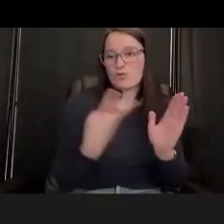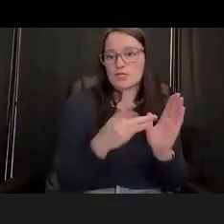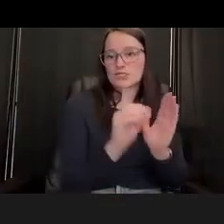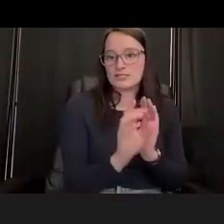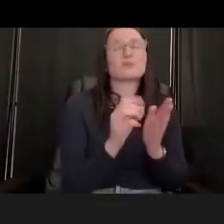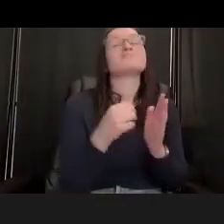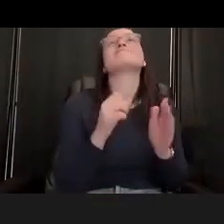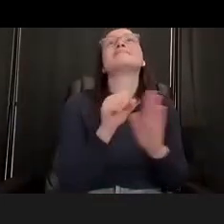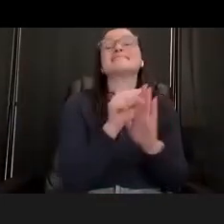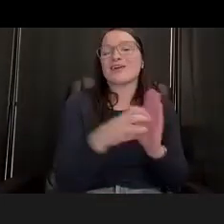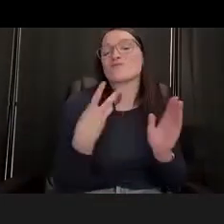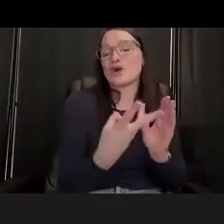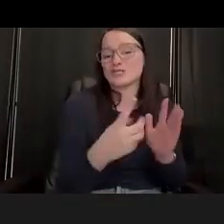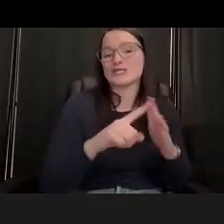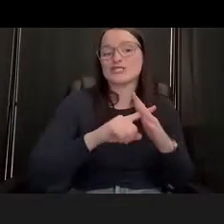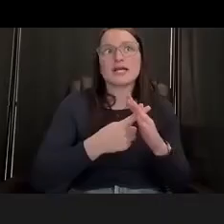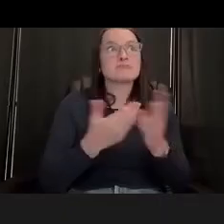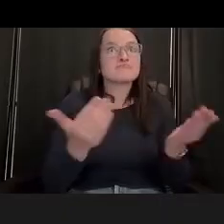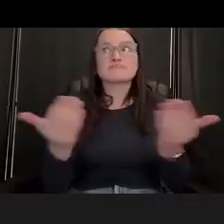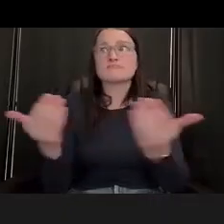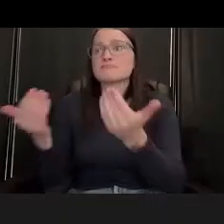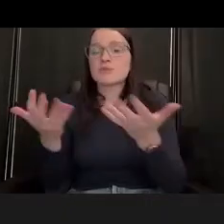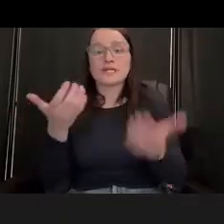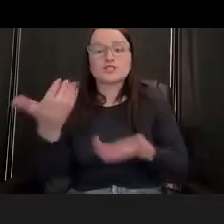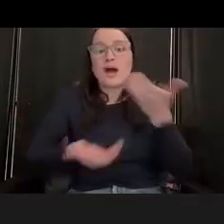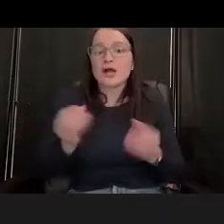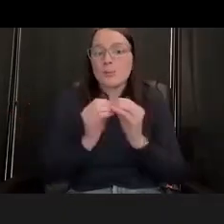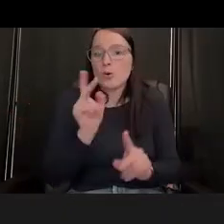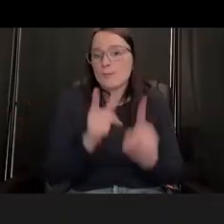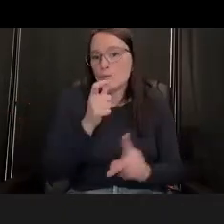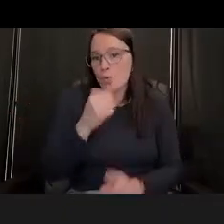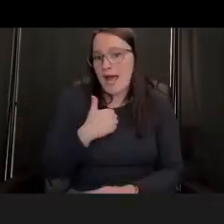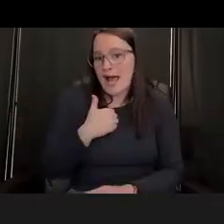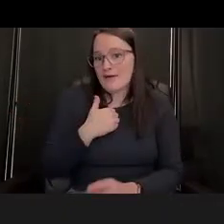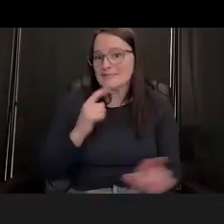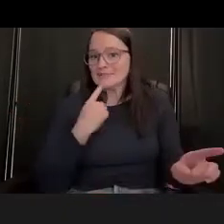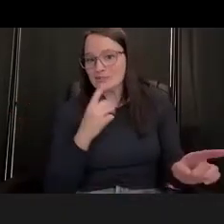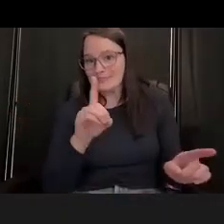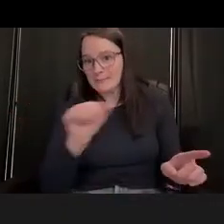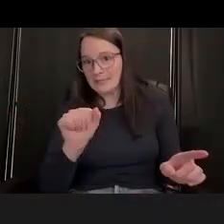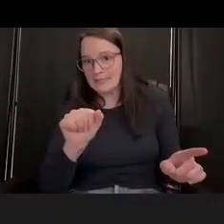efforts for hiring individuals with significant disabilities into supported employment. And at